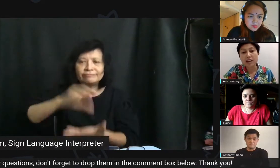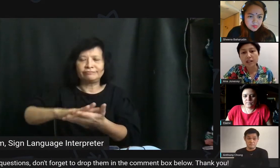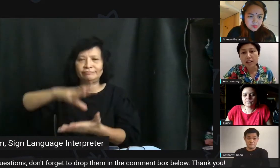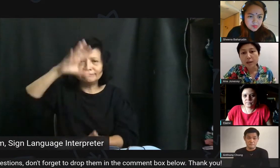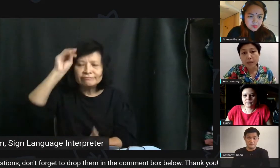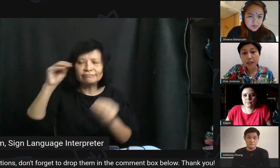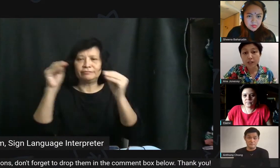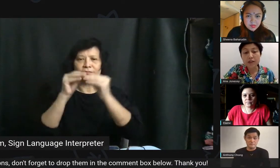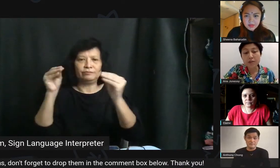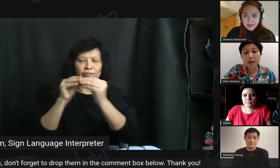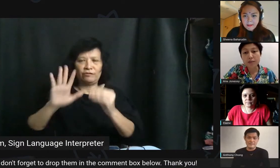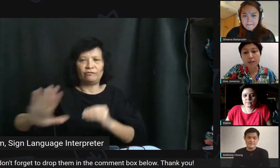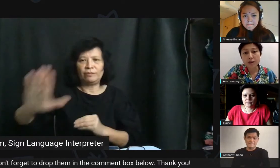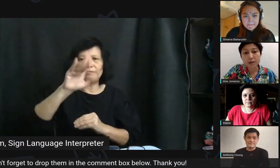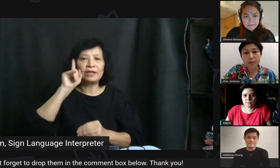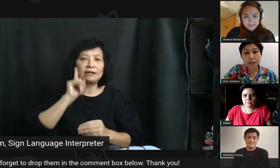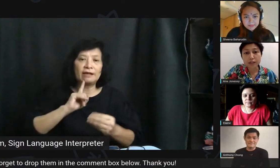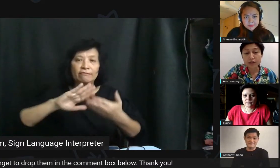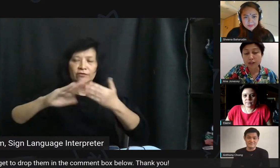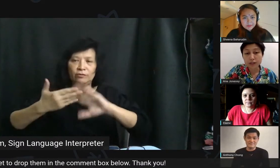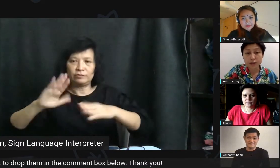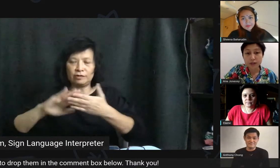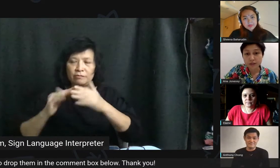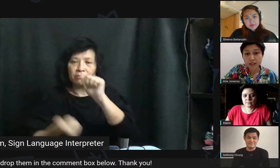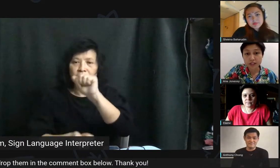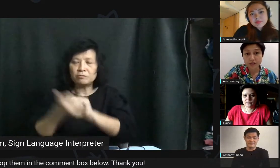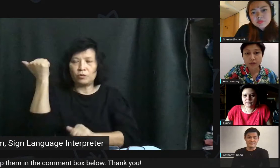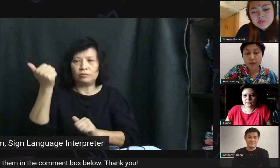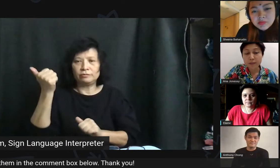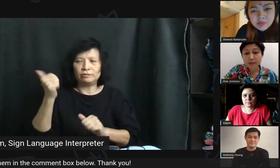and many of them have become like really close friends for me.